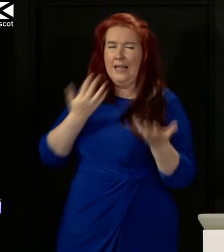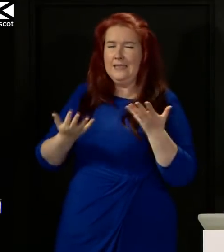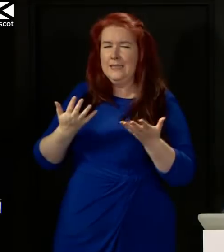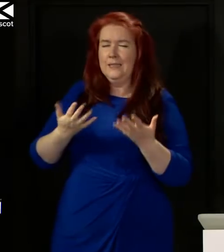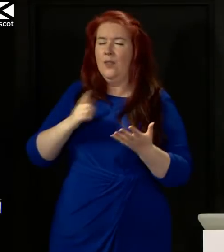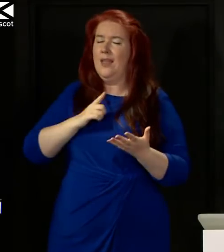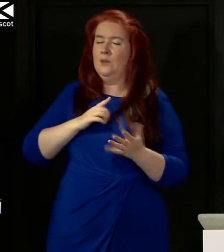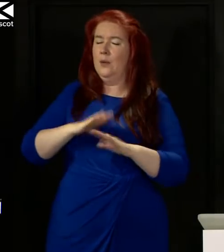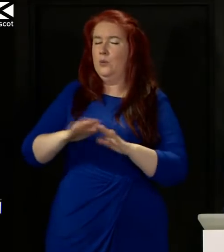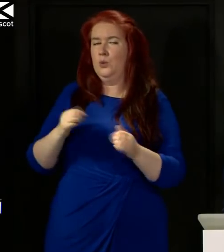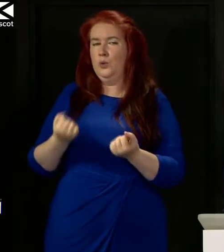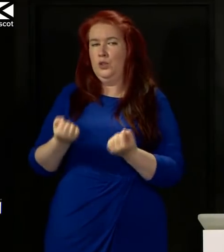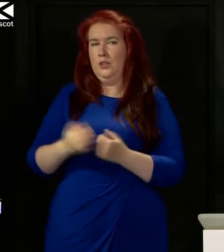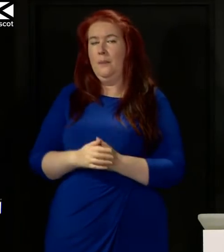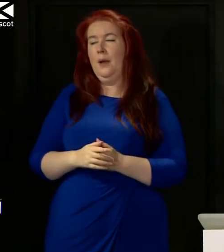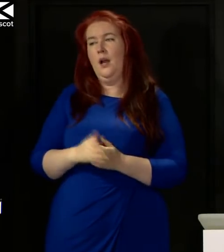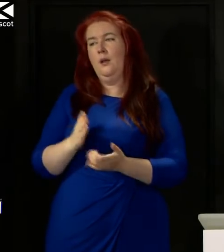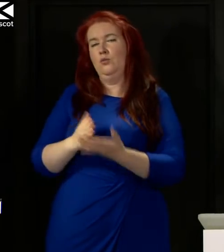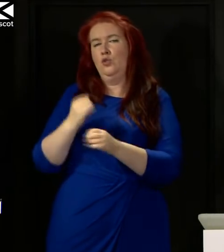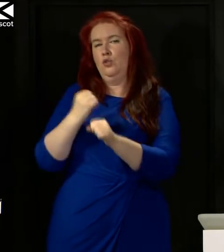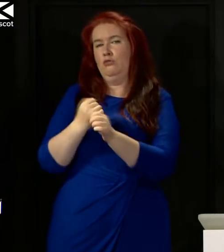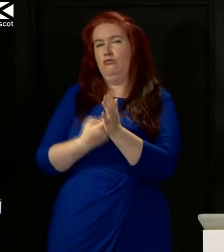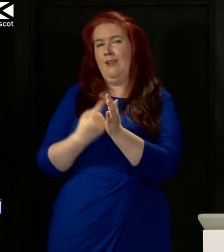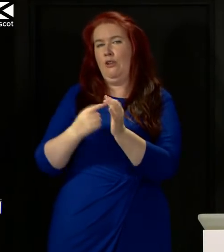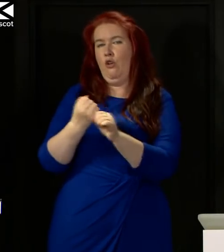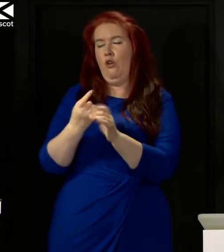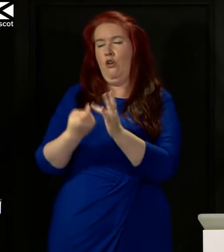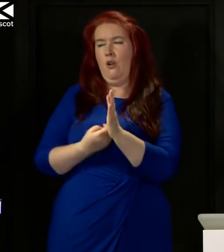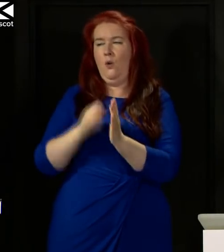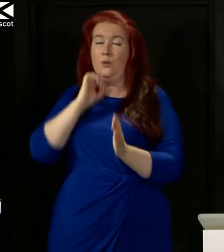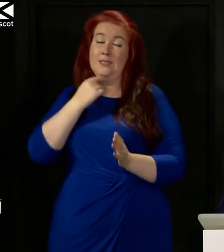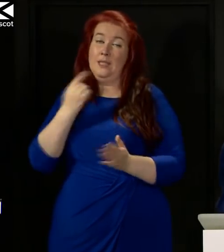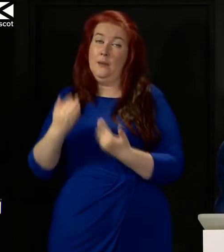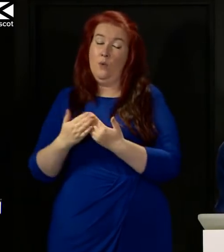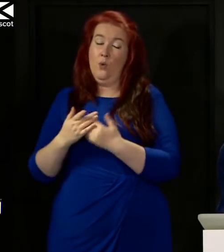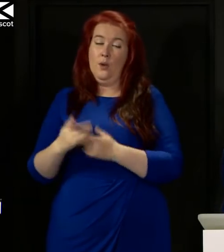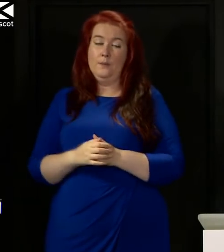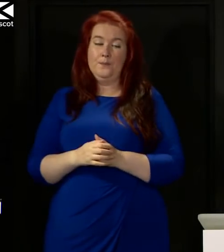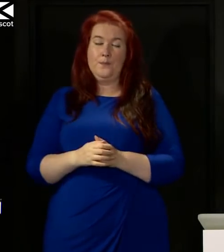don't do that, but Gregor will say more on that. Look, we are at the stage now where